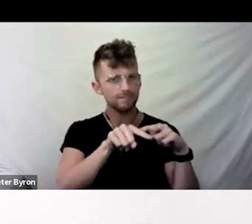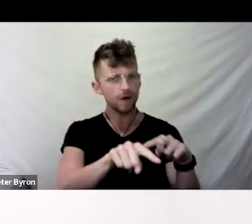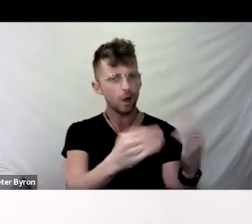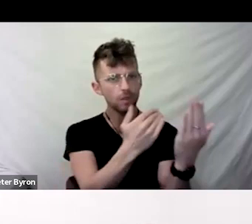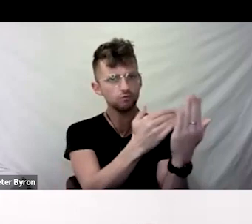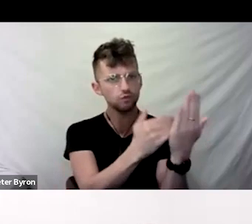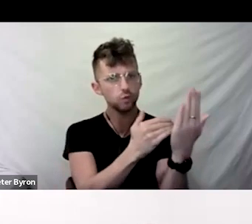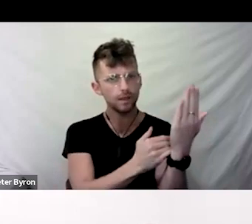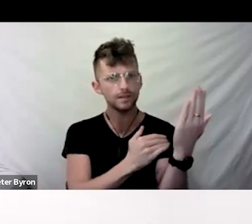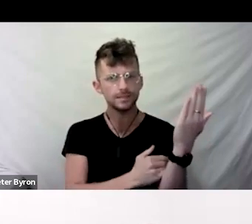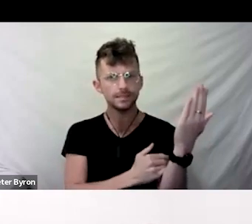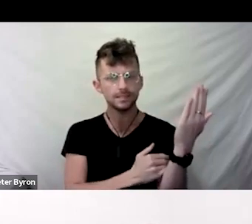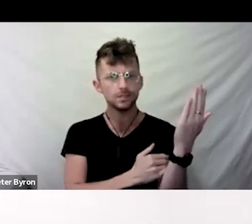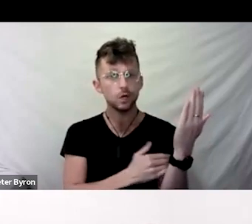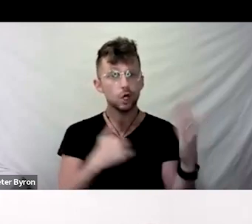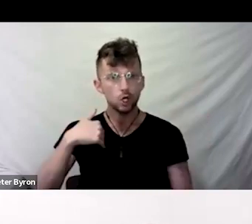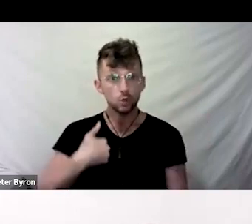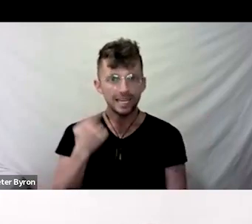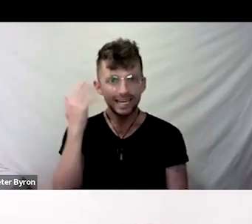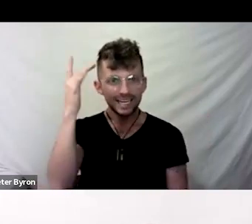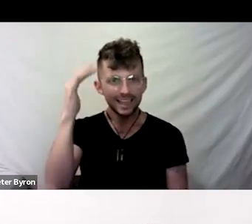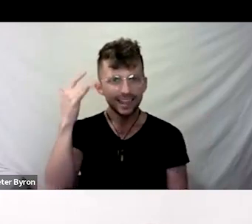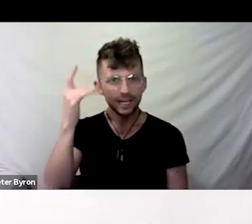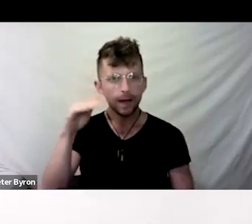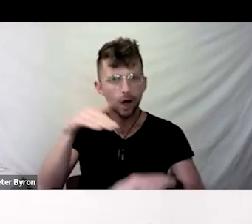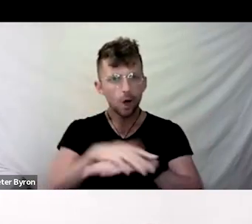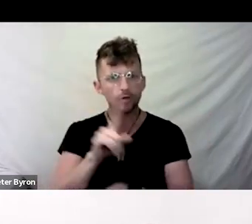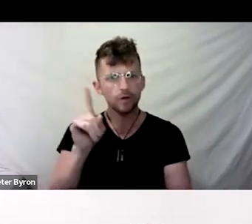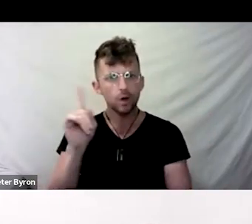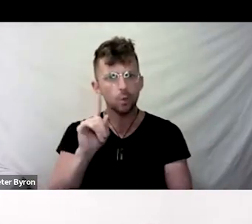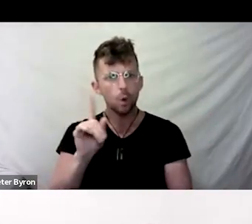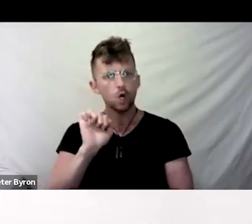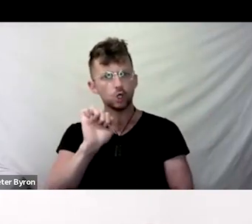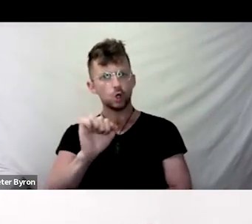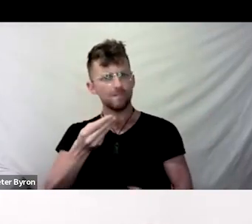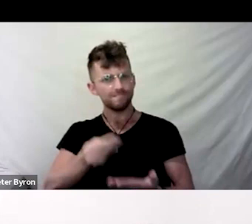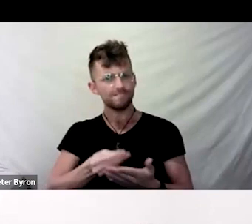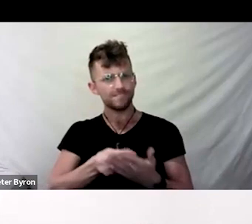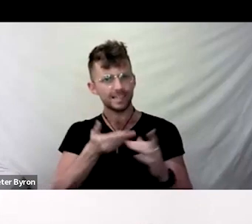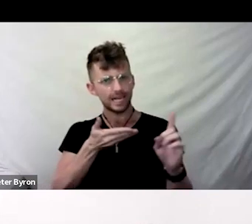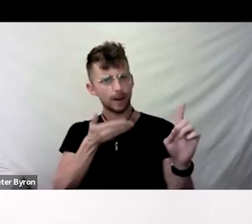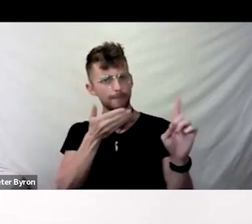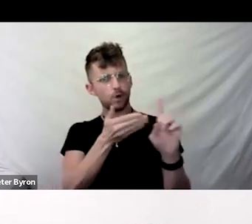how does the purpose of what you want to fund line up with the purchase allocation?